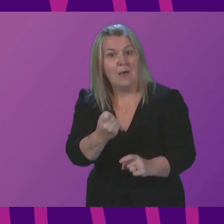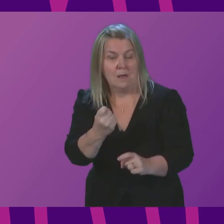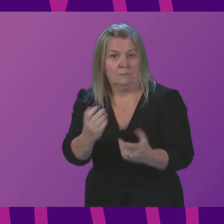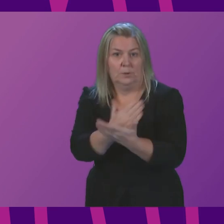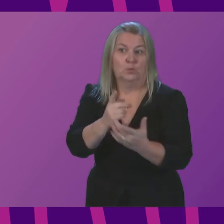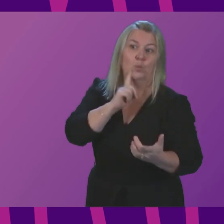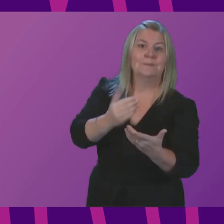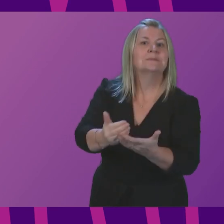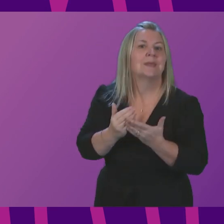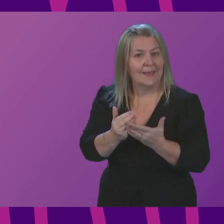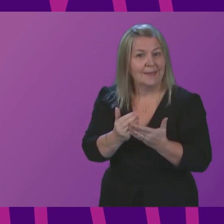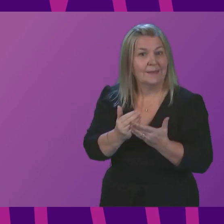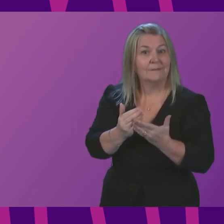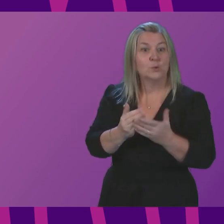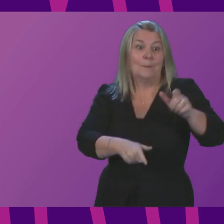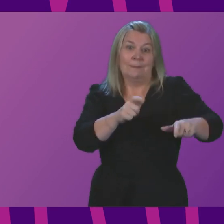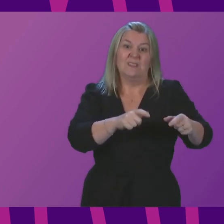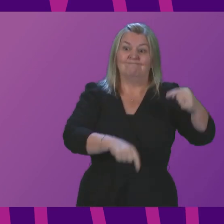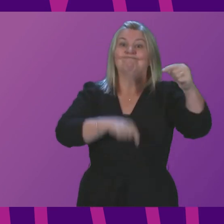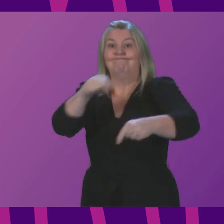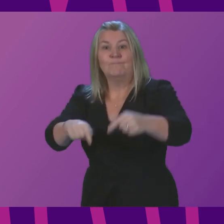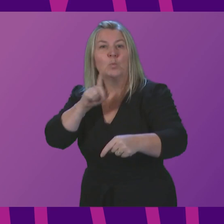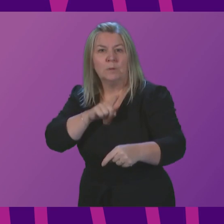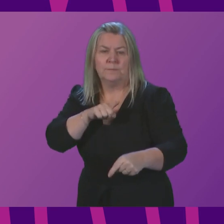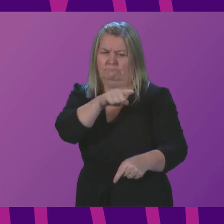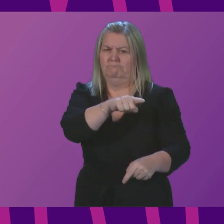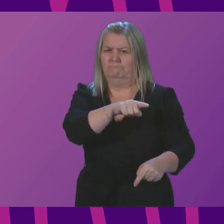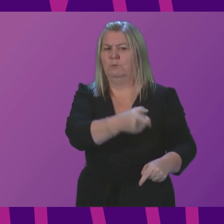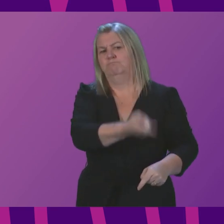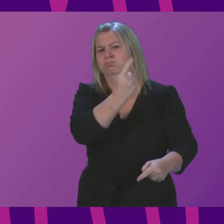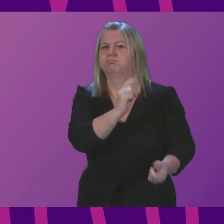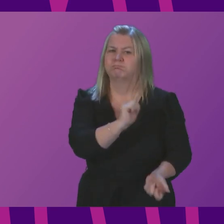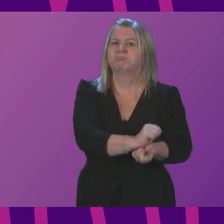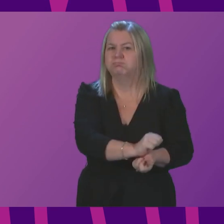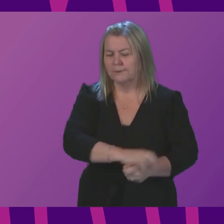those who commit acts of violence against women are brought to justice and to deal with